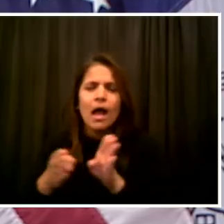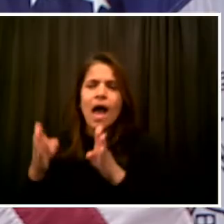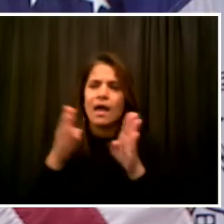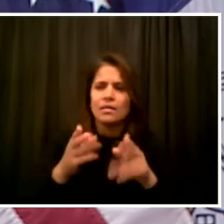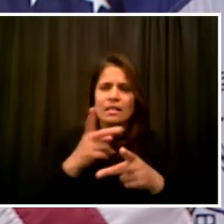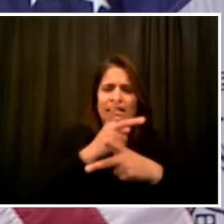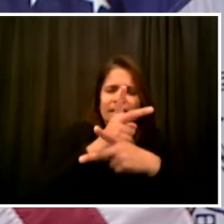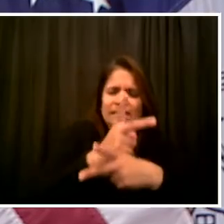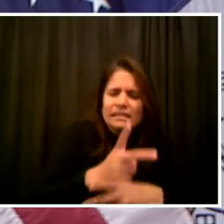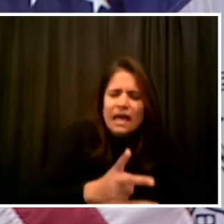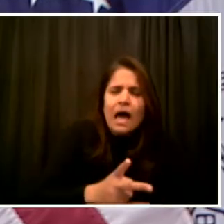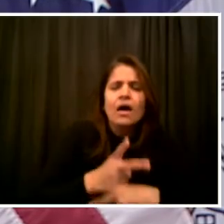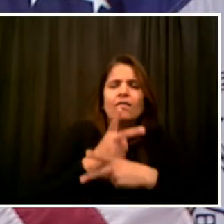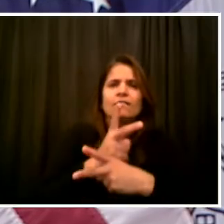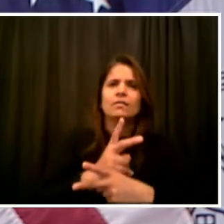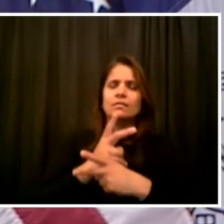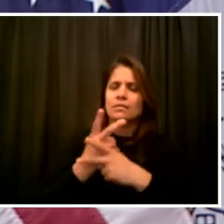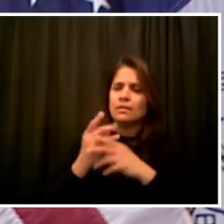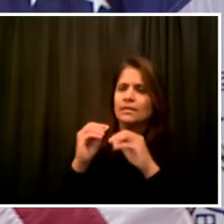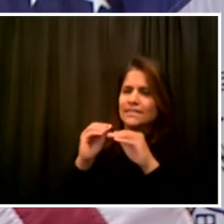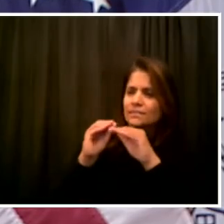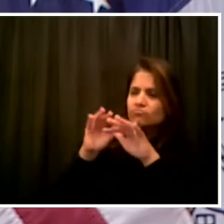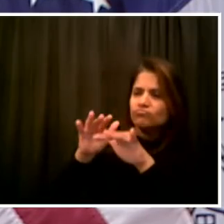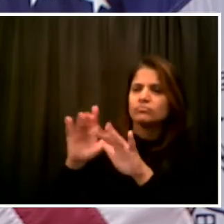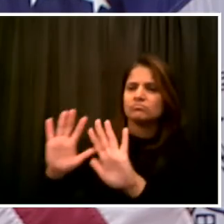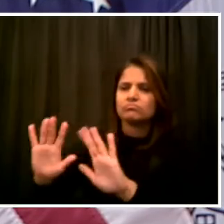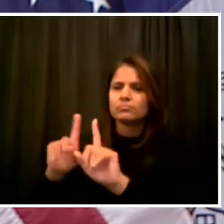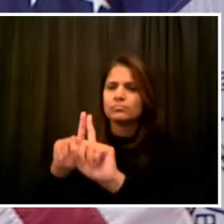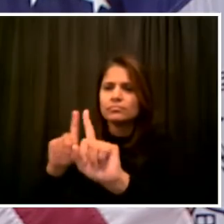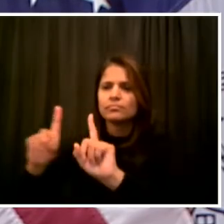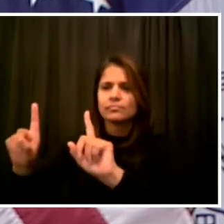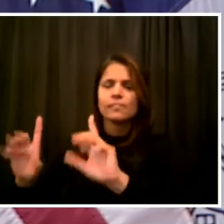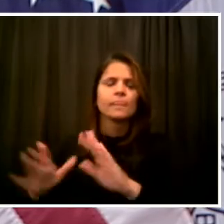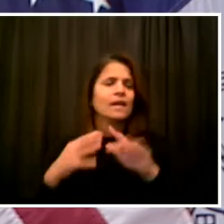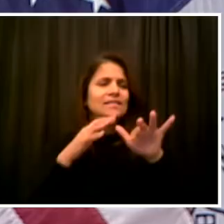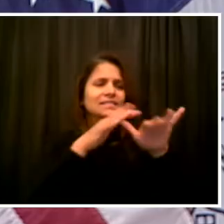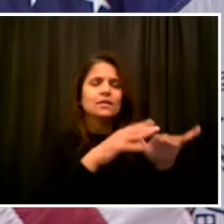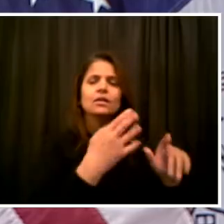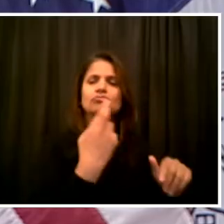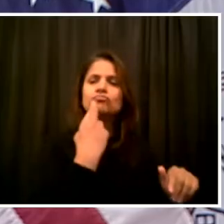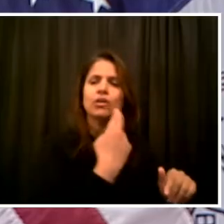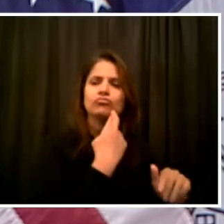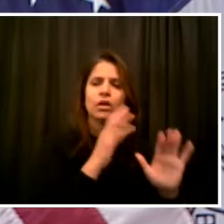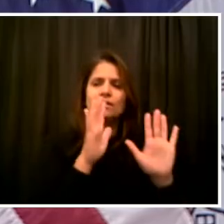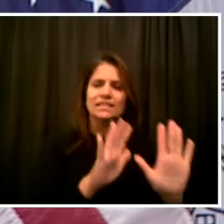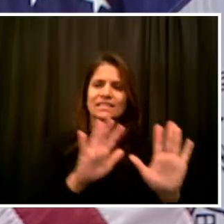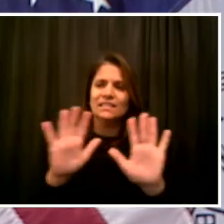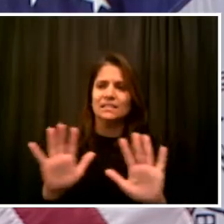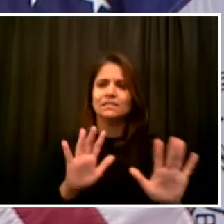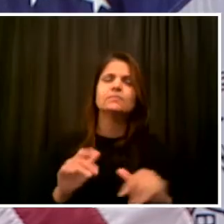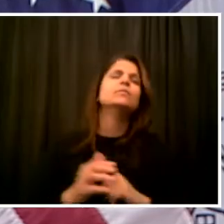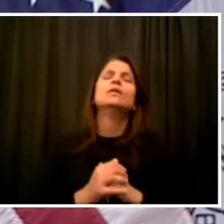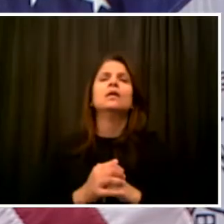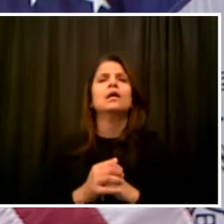OUT THAT TRIFECTA, IF YOU LWIL . THE STREETS CERTAINLY OFFER A VERY APPEALING OPTION, BUT THEY